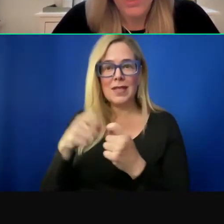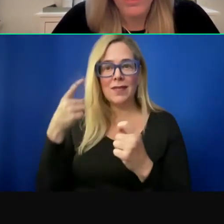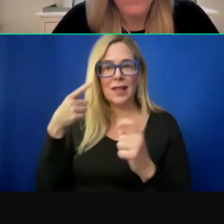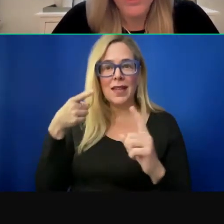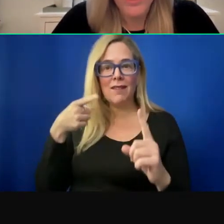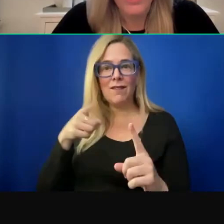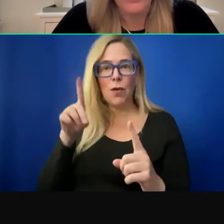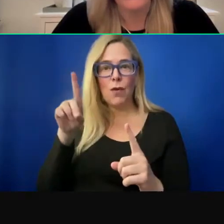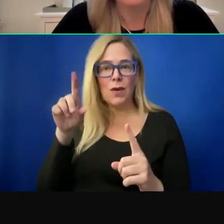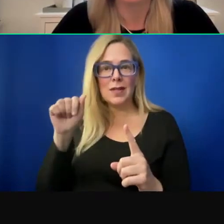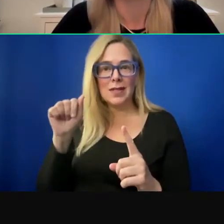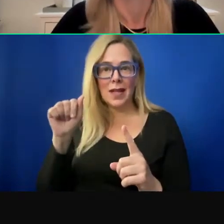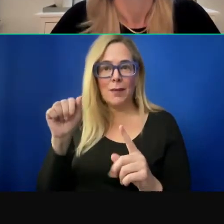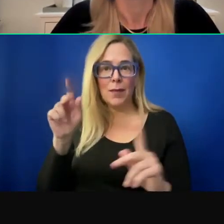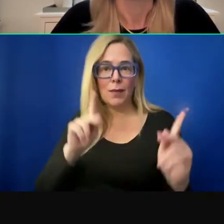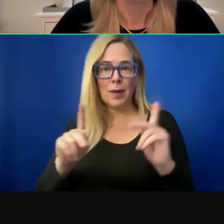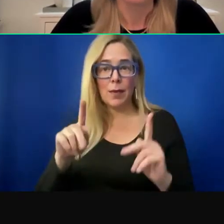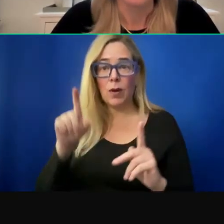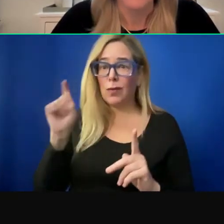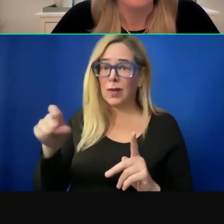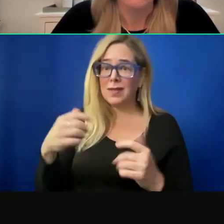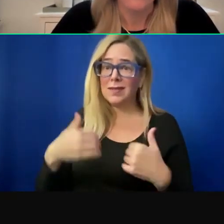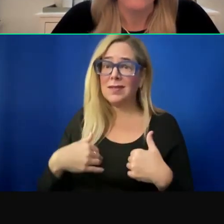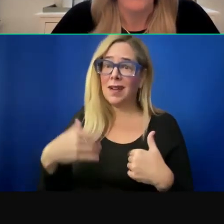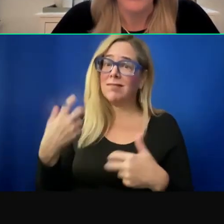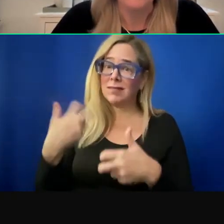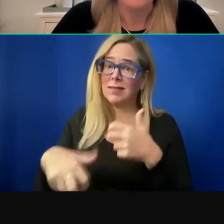hard conversations in order to dismantle the roadblocks